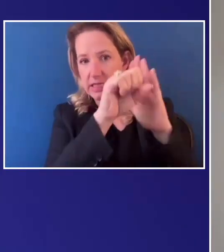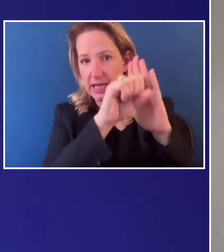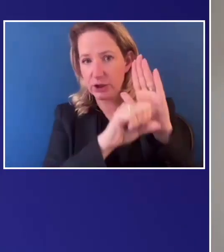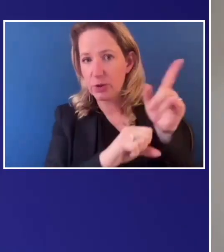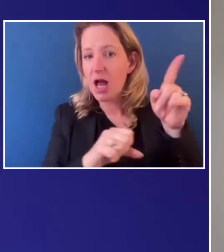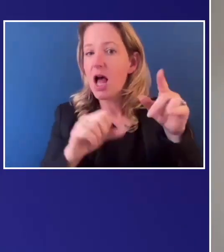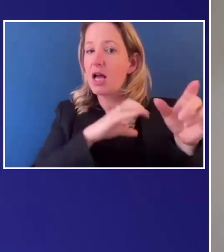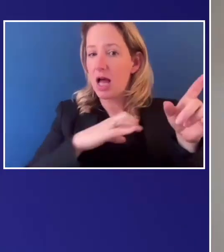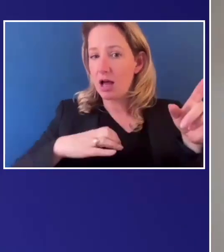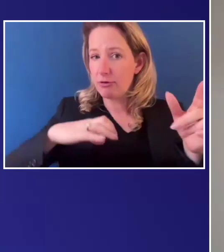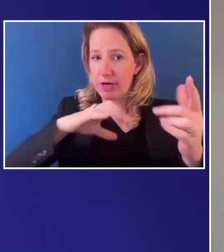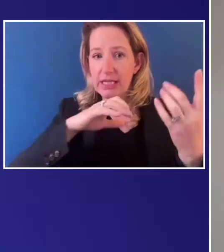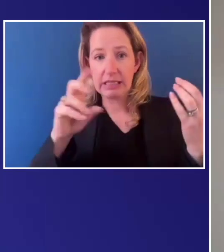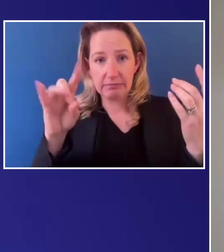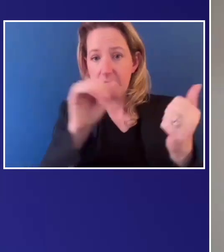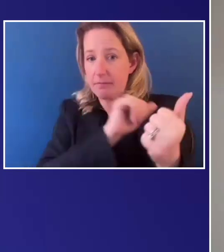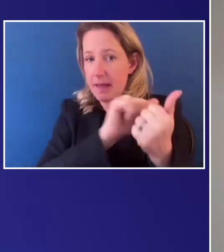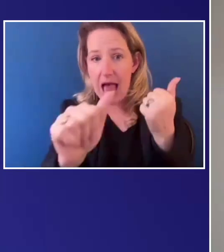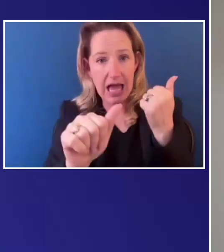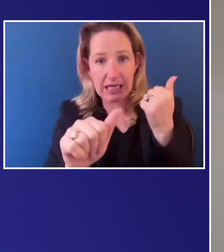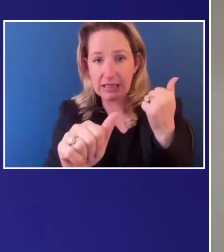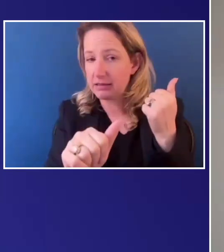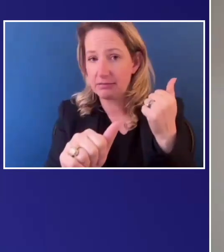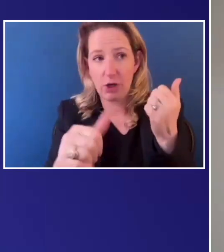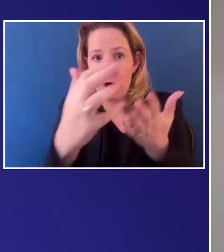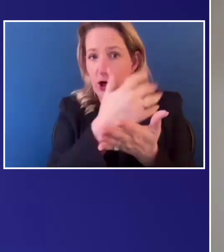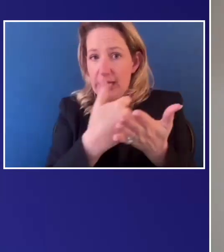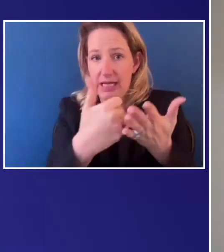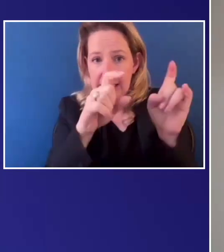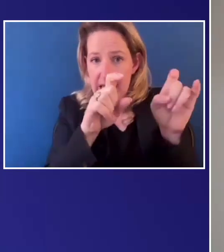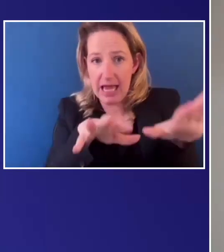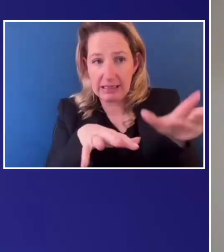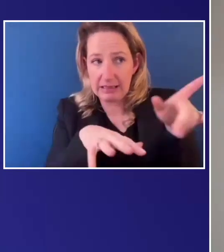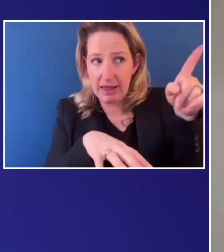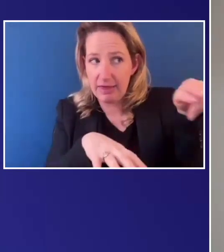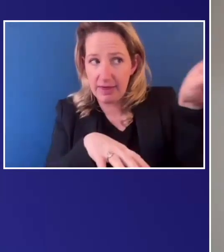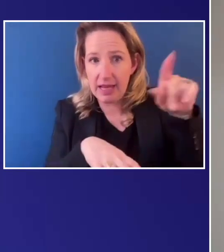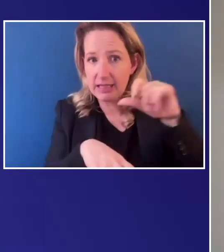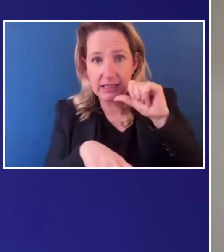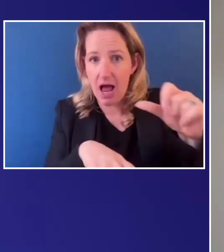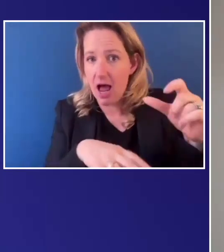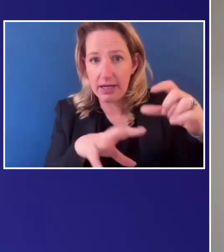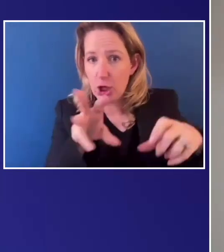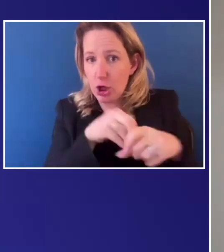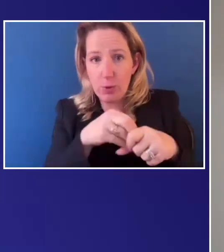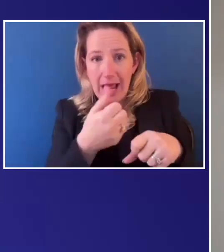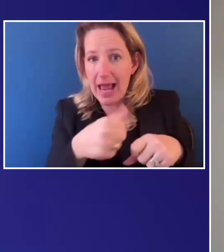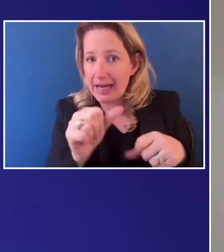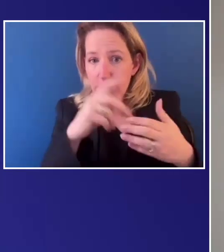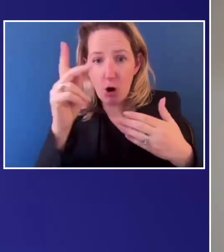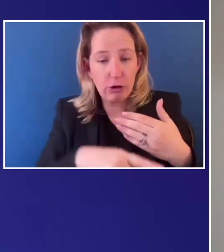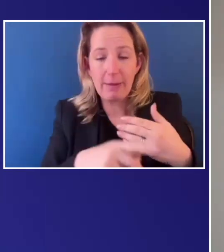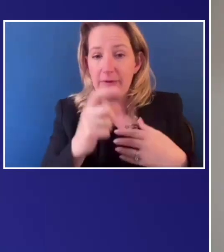did not include any exceptions for programs based on the need or social value. They provided no carve-outs for those.